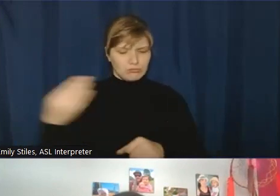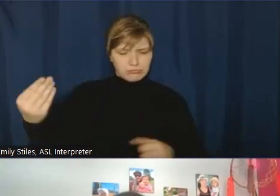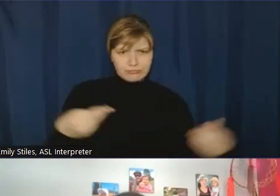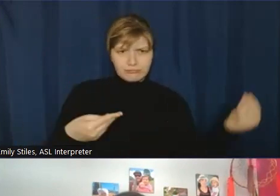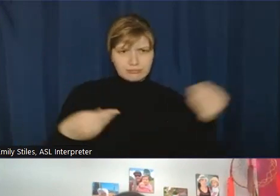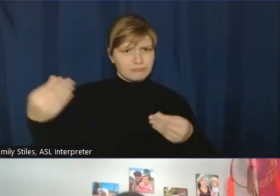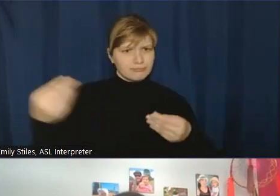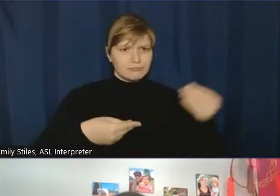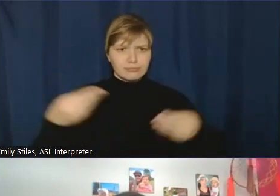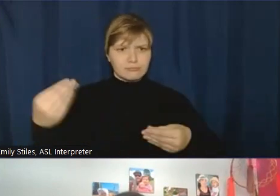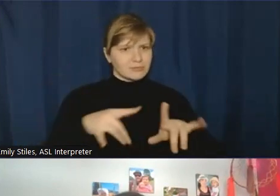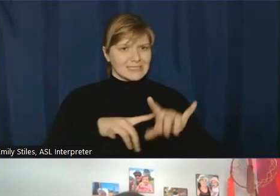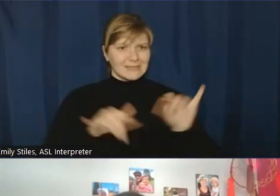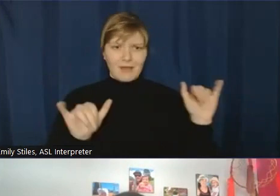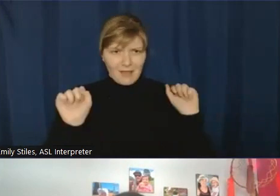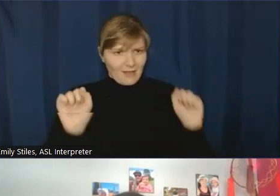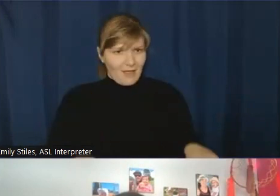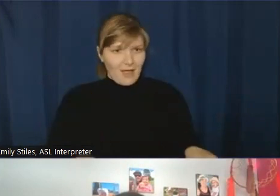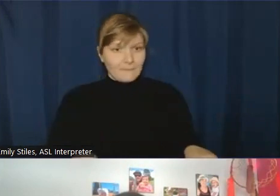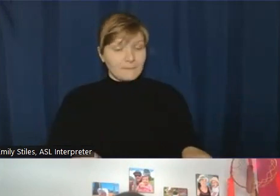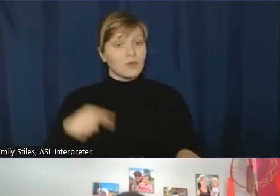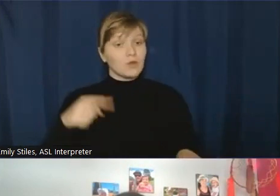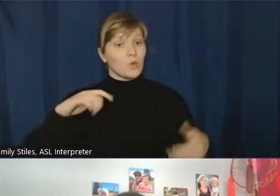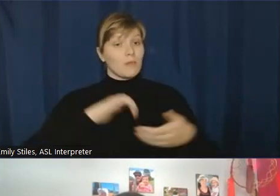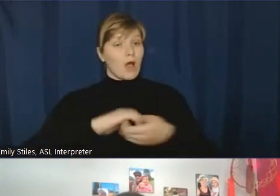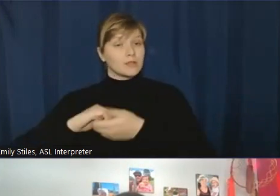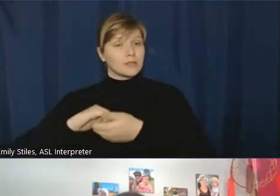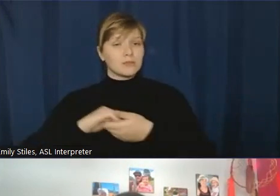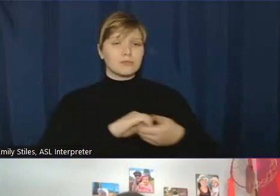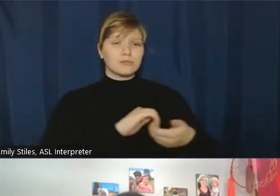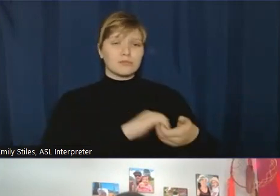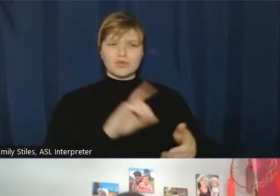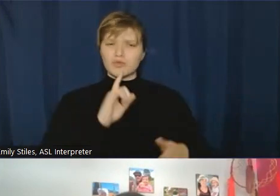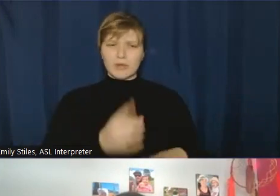opportunities are wonderful conversations. I would say to contact the National Center